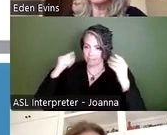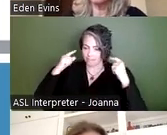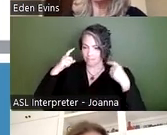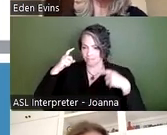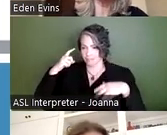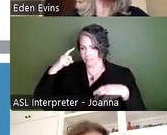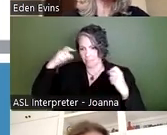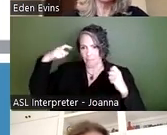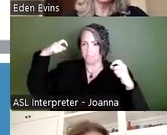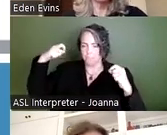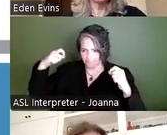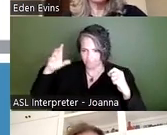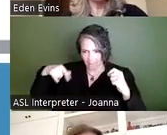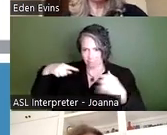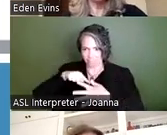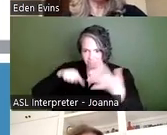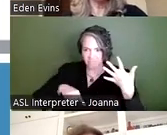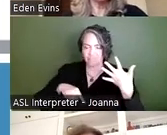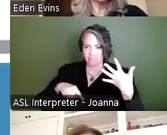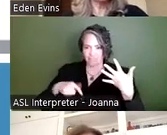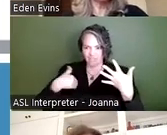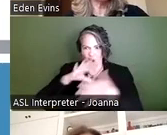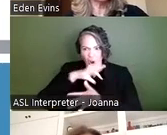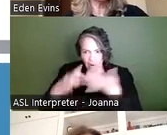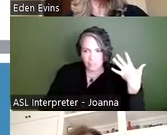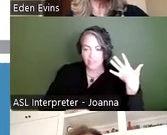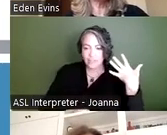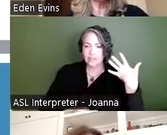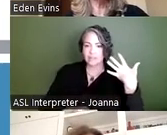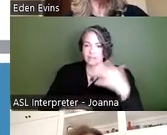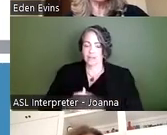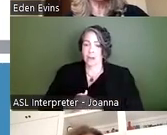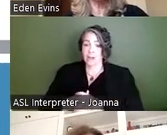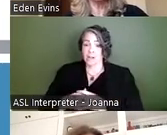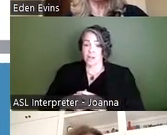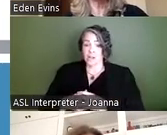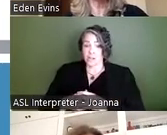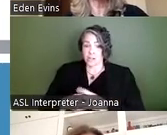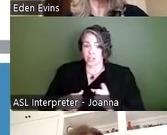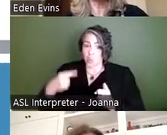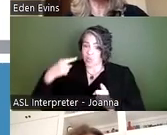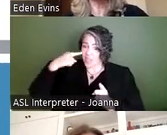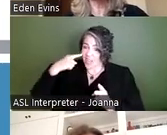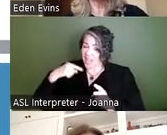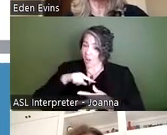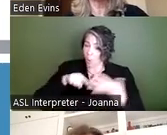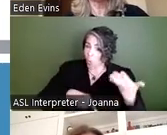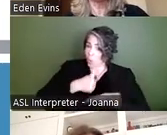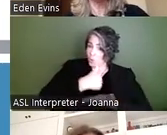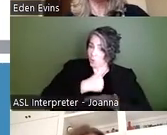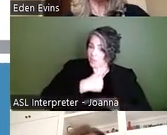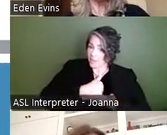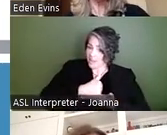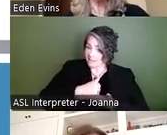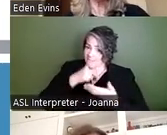to worsen things would be would be, I think, potentially tragic, certainly not recommended.